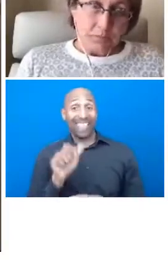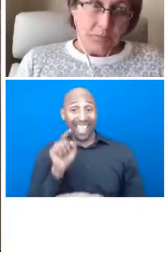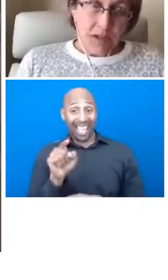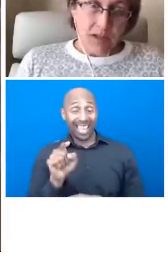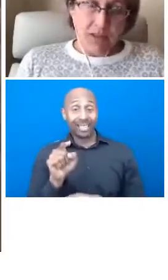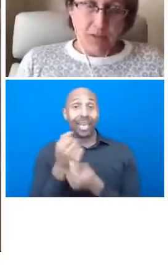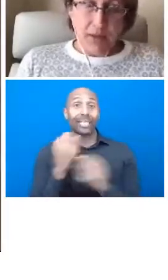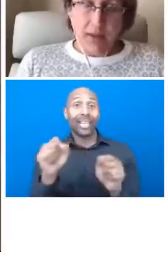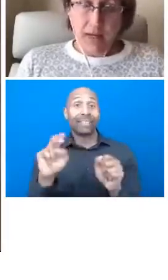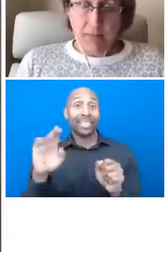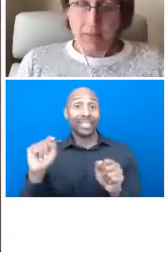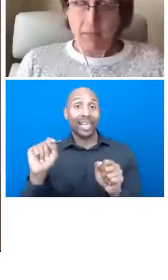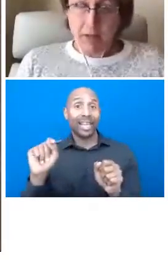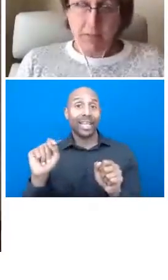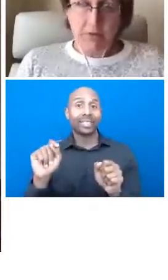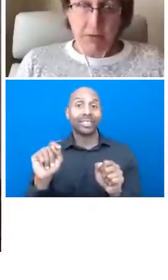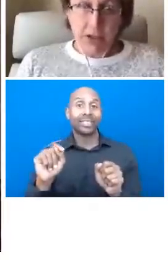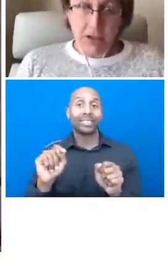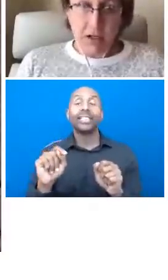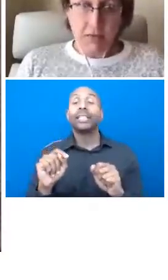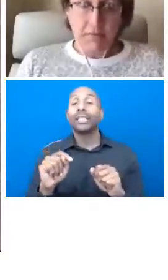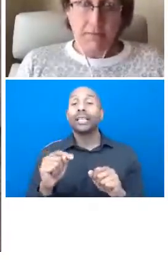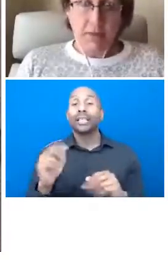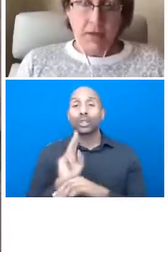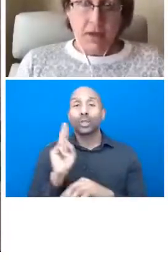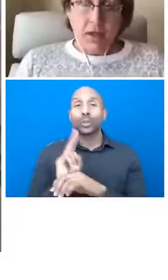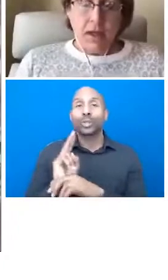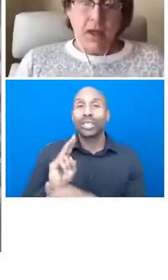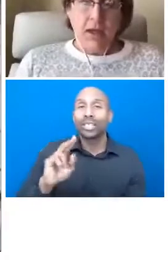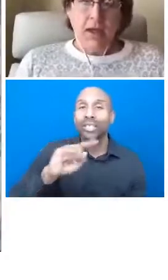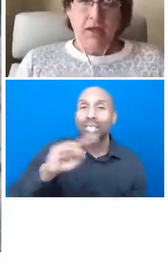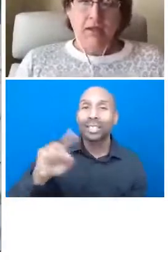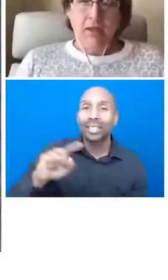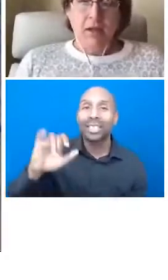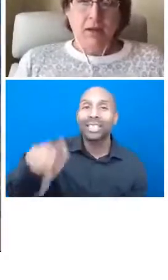It is the redlining map of Richmond, Virginia.